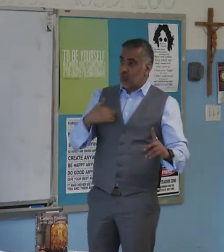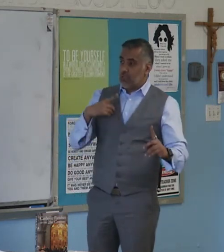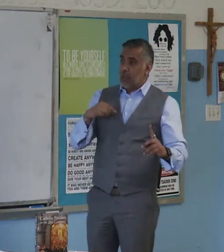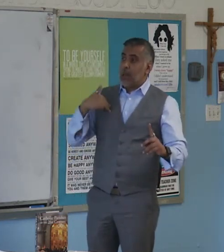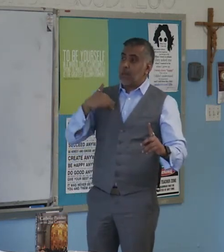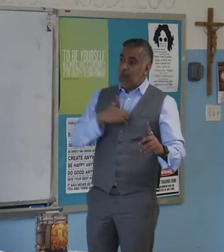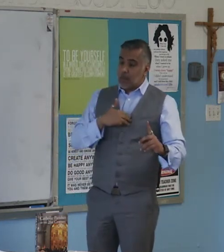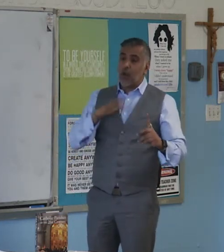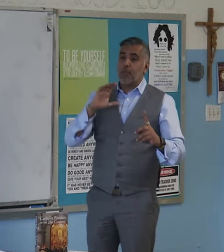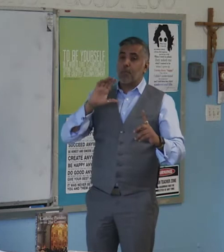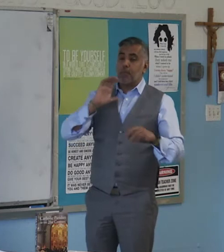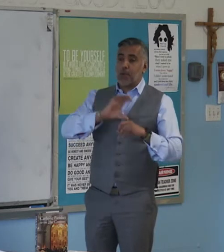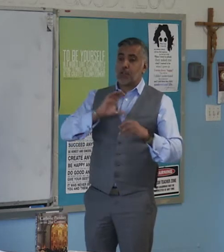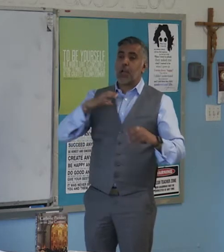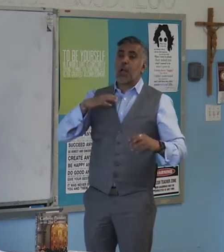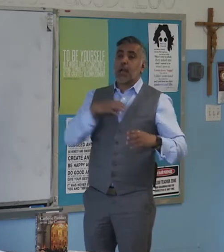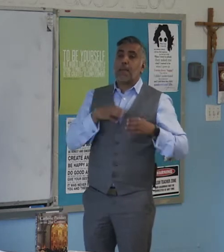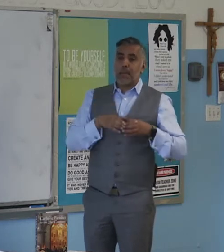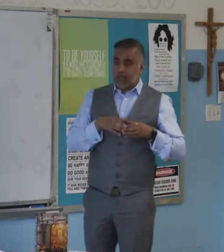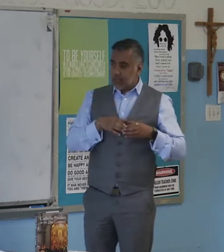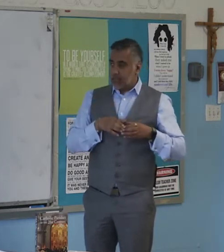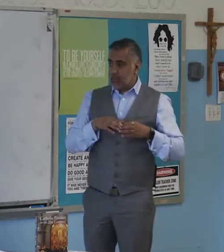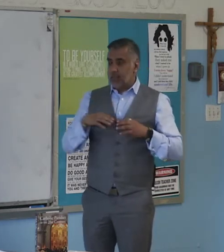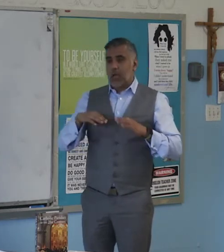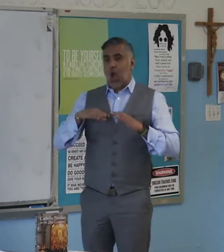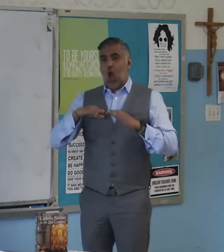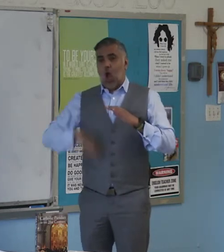parish committees, we get just under half, and again on the